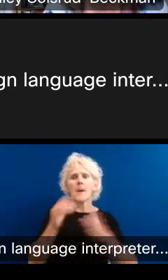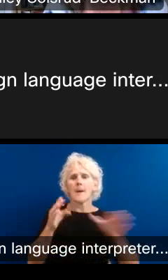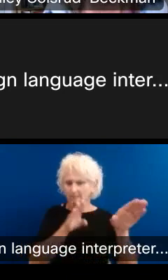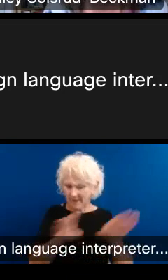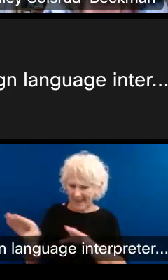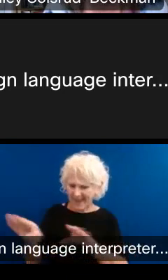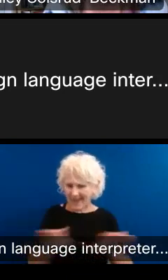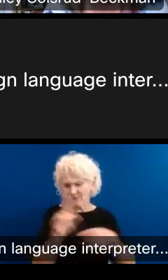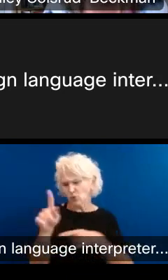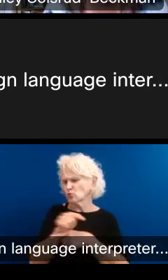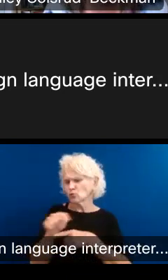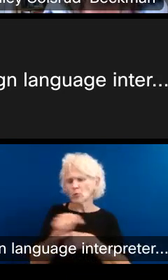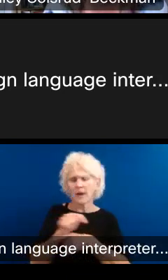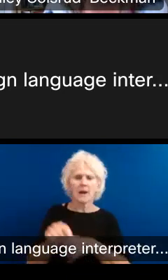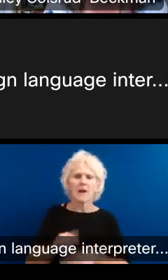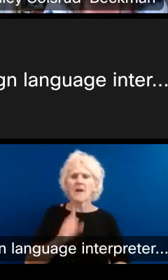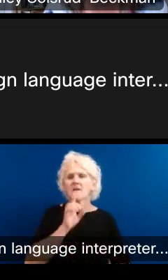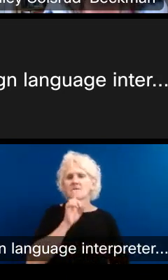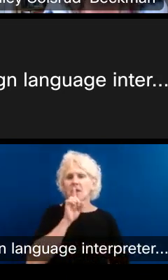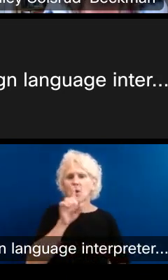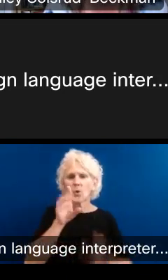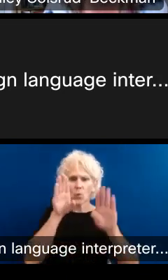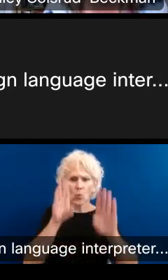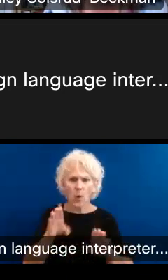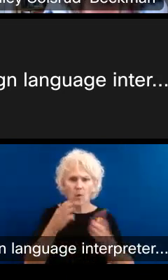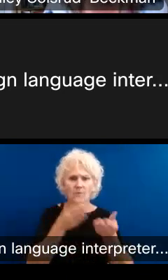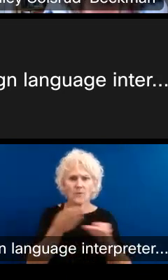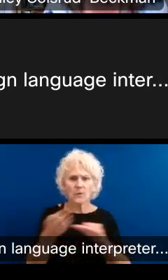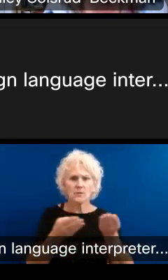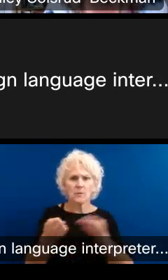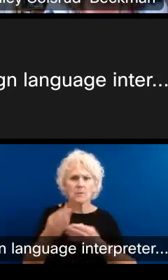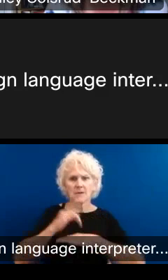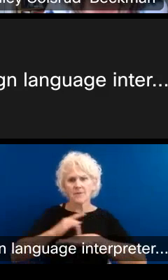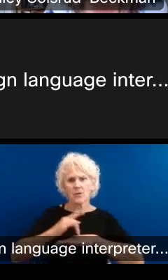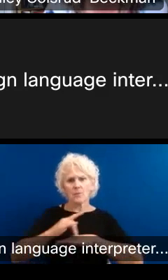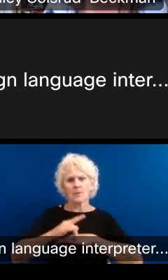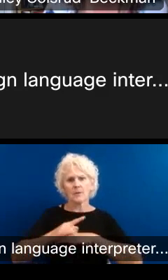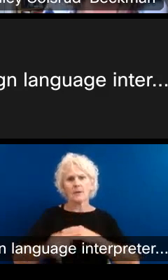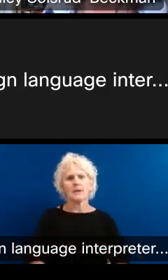It's a a very robust service that is available and can be utilized.